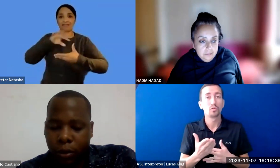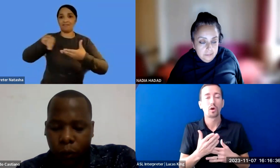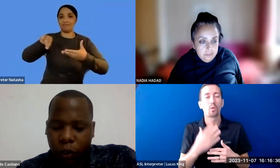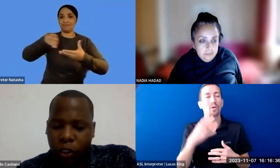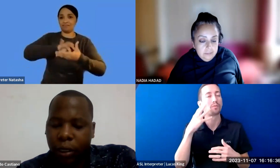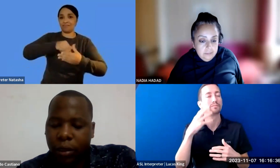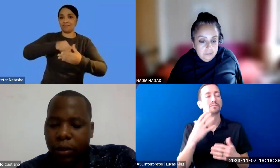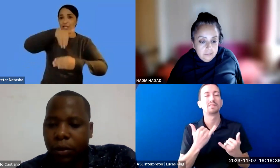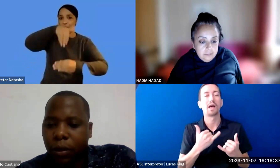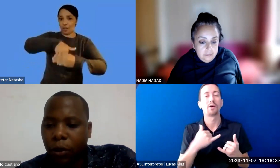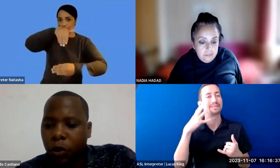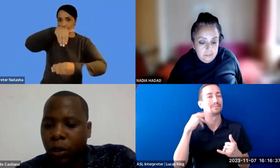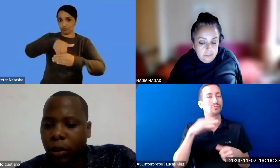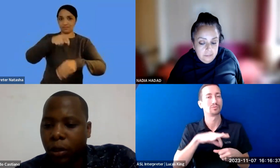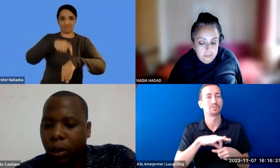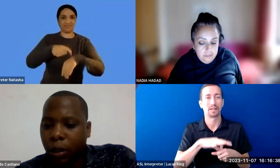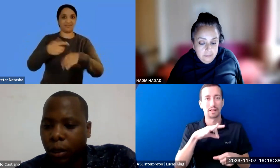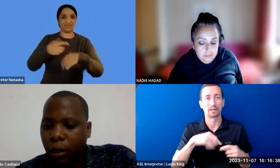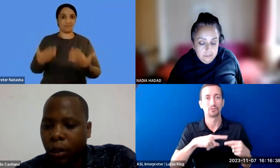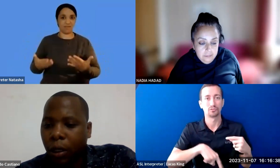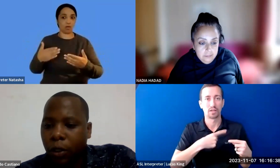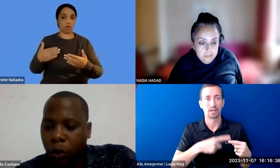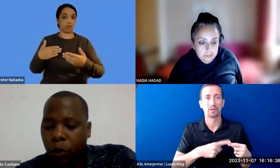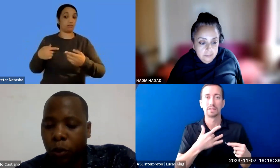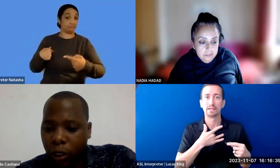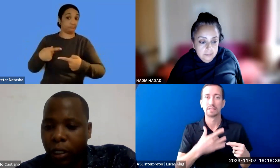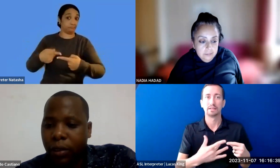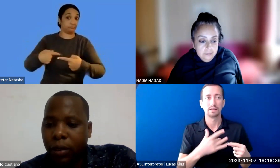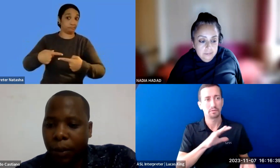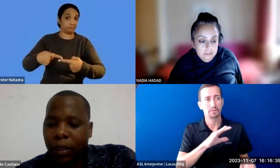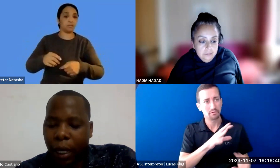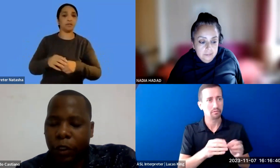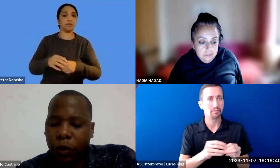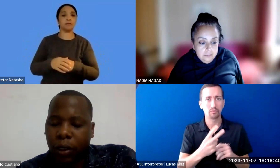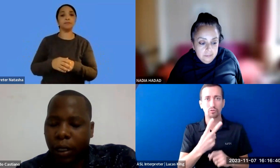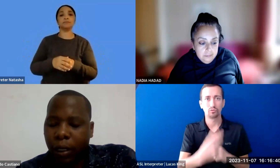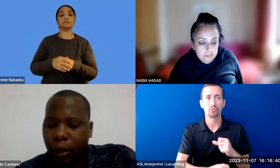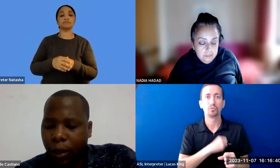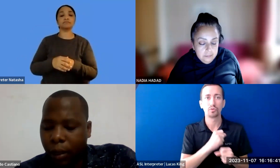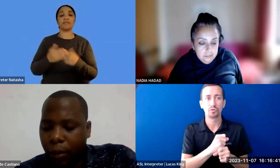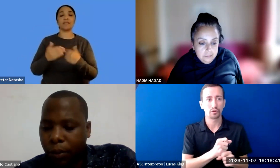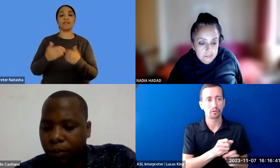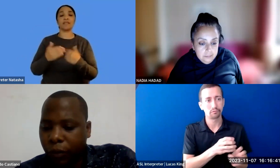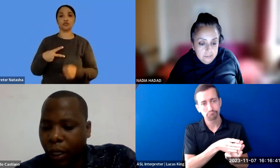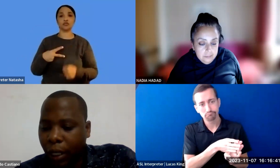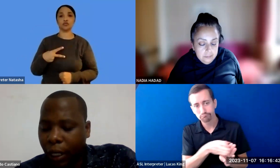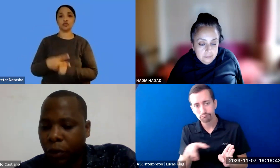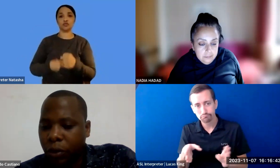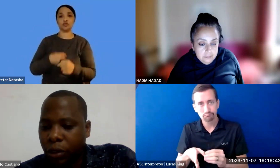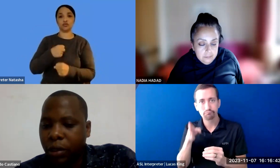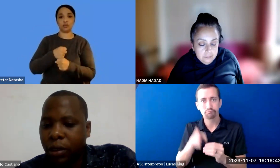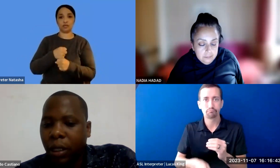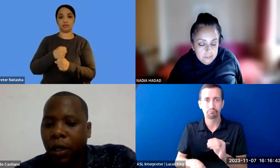which takes usually 2 years, the actual election years.